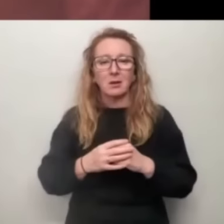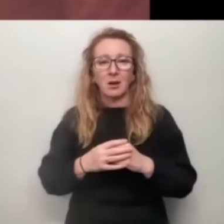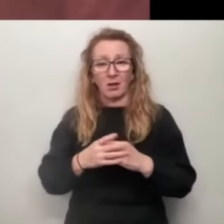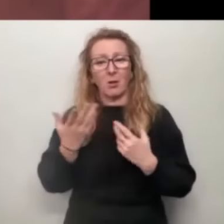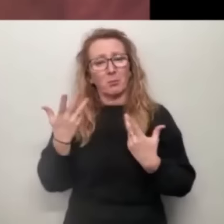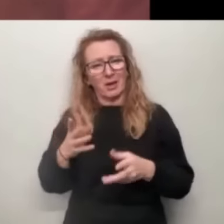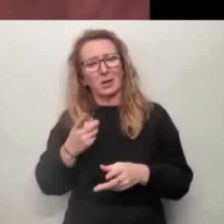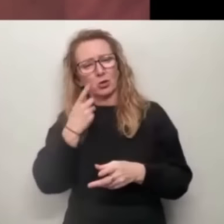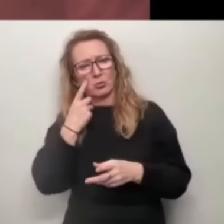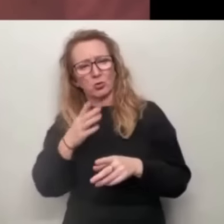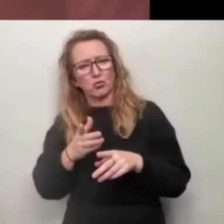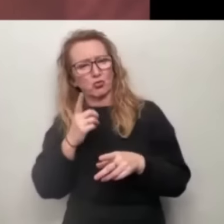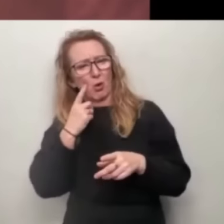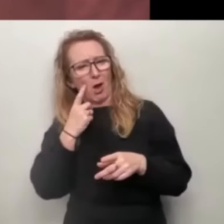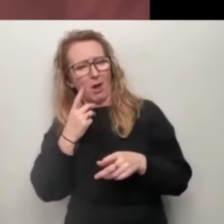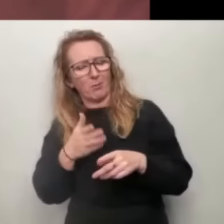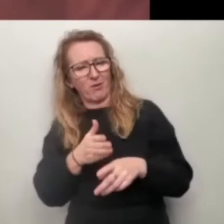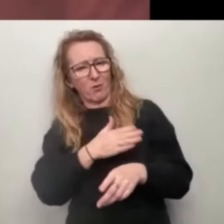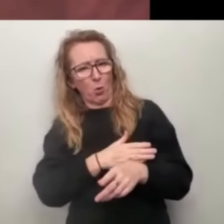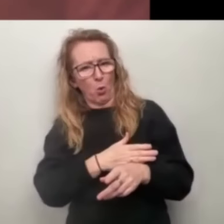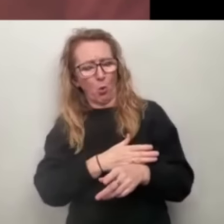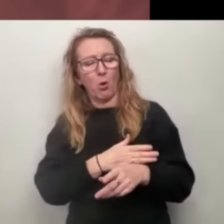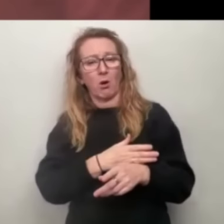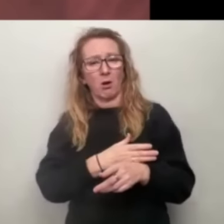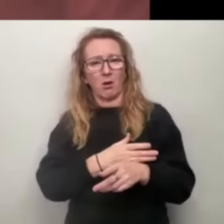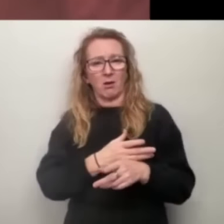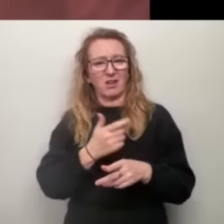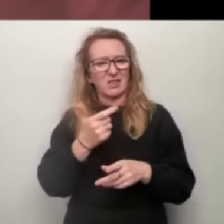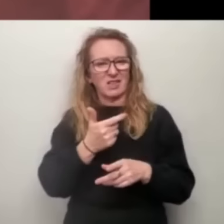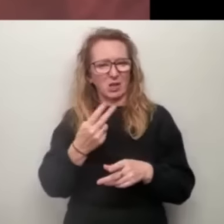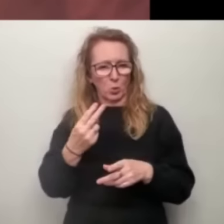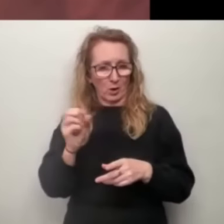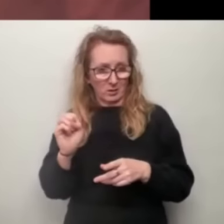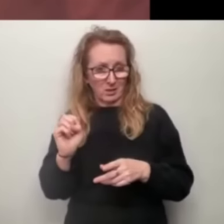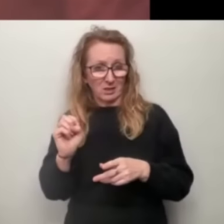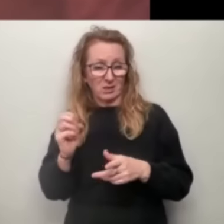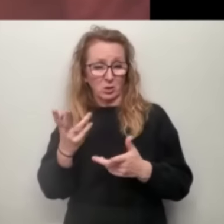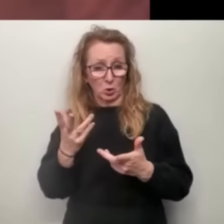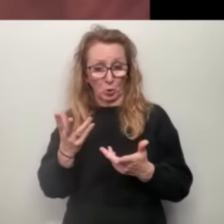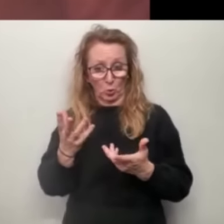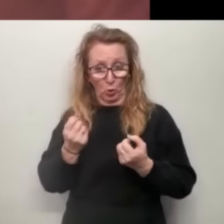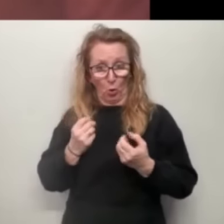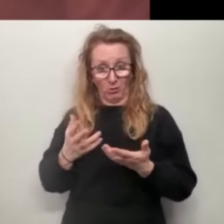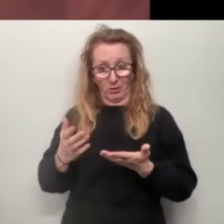other individuals, most notably Dud Dudley in the 1620s who even acquired a patent from King James.